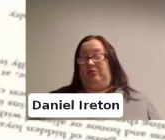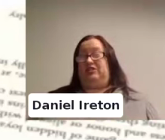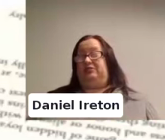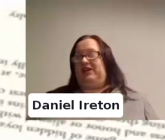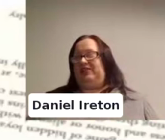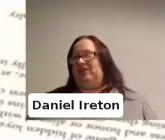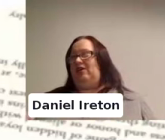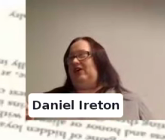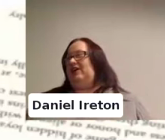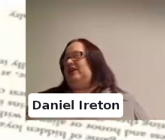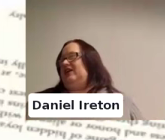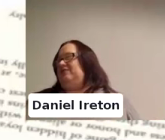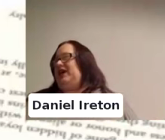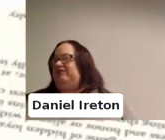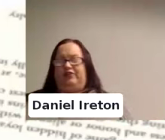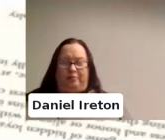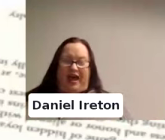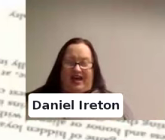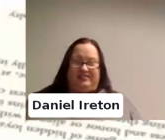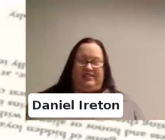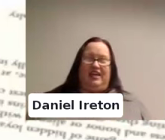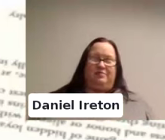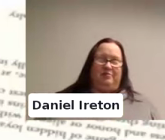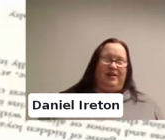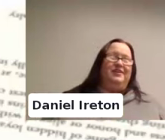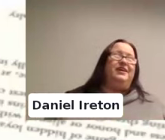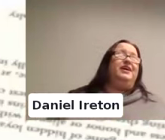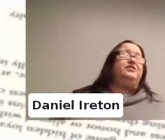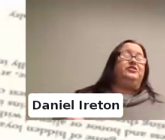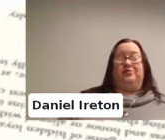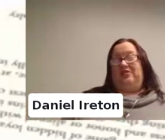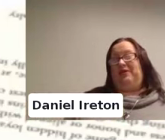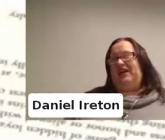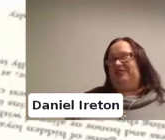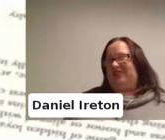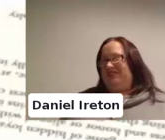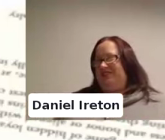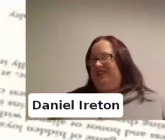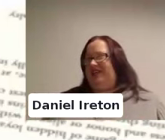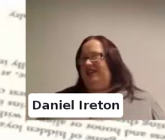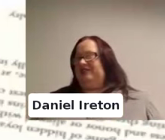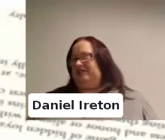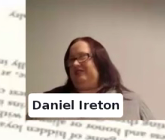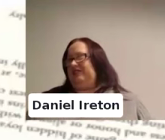But instead we made 3-D tactile tokens.